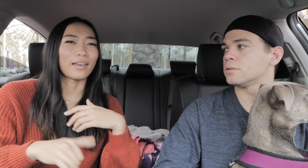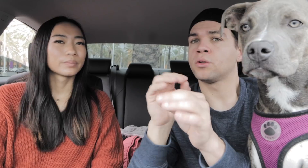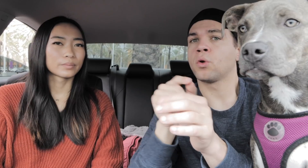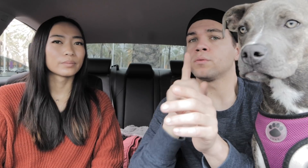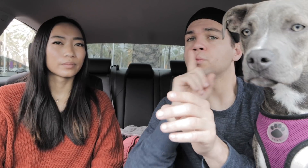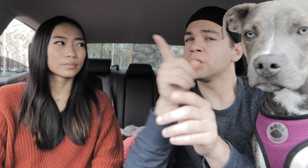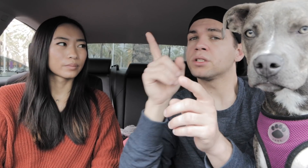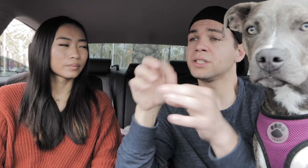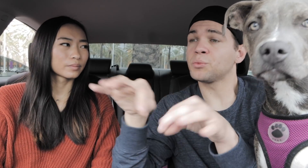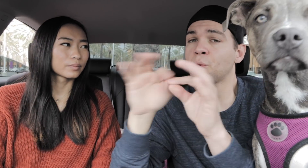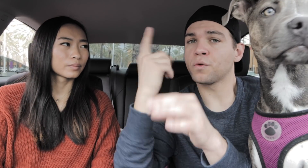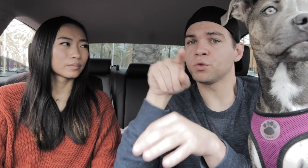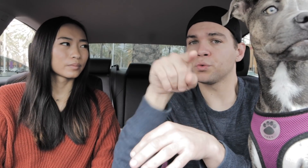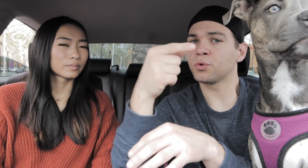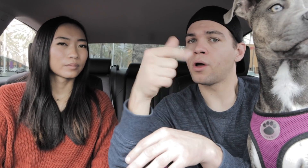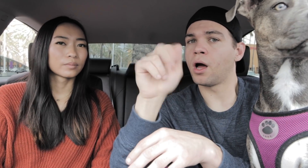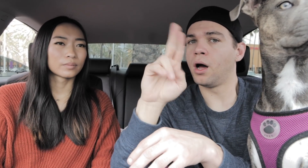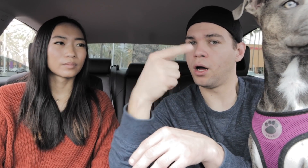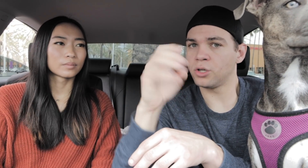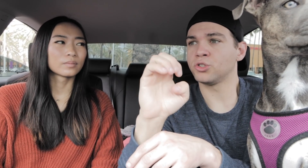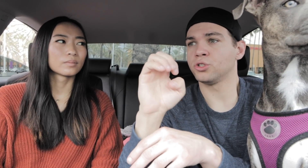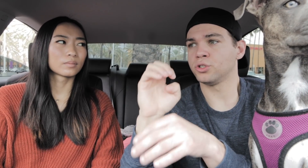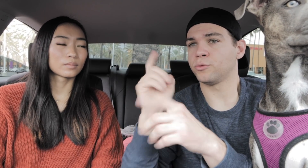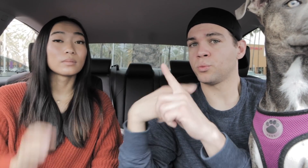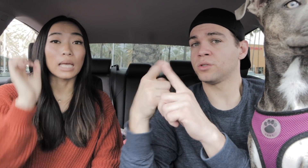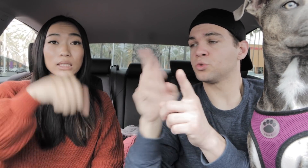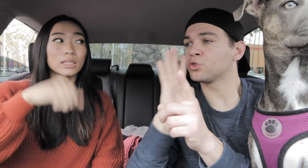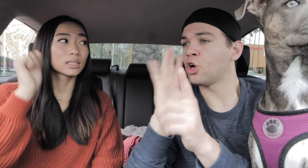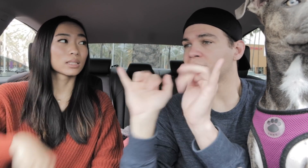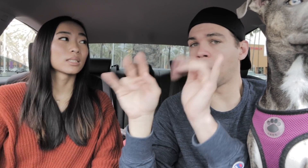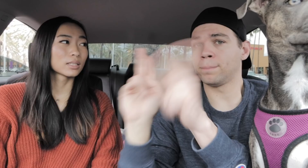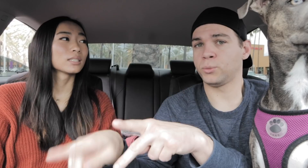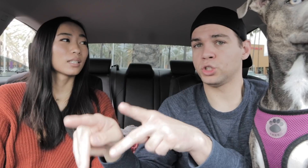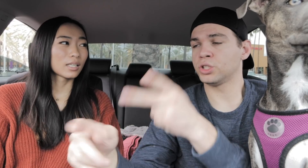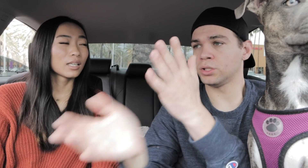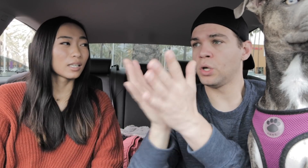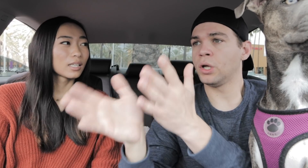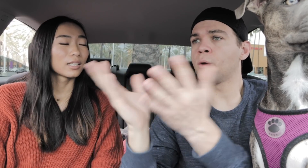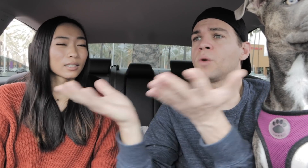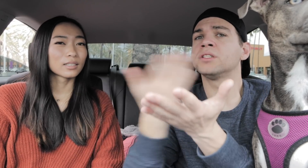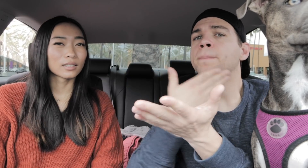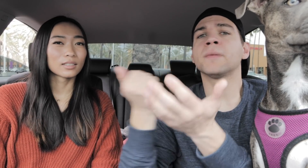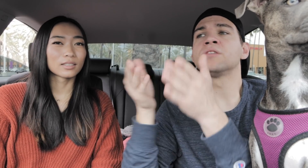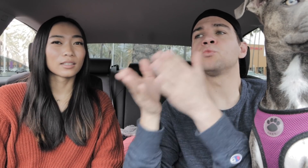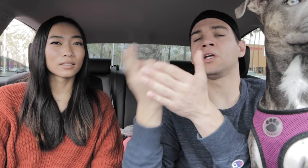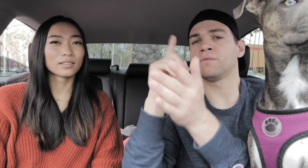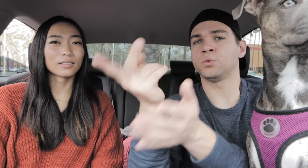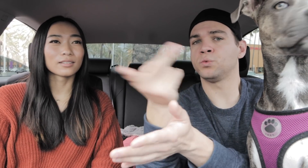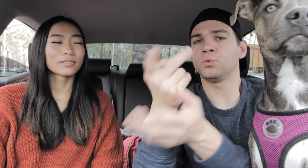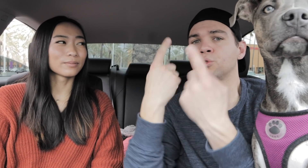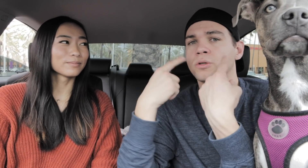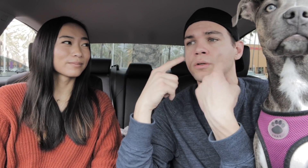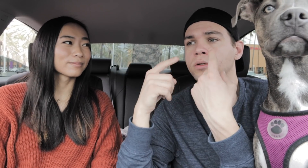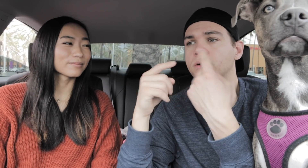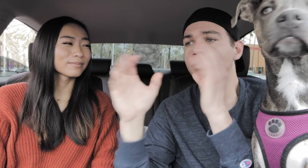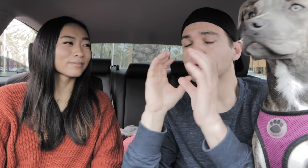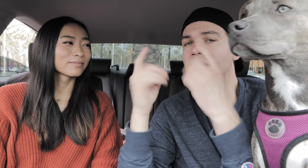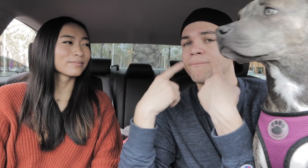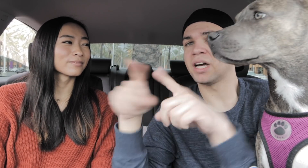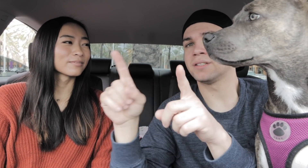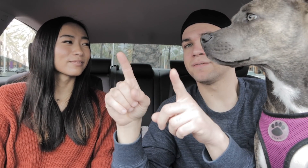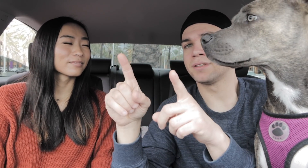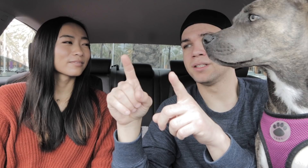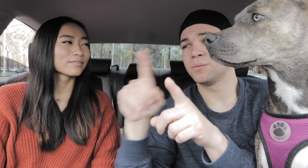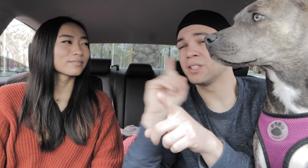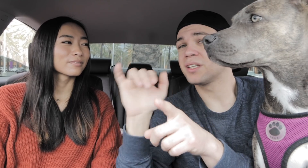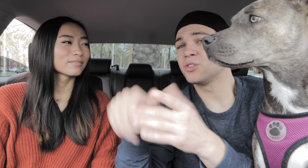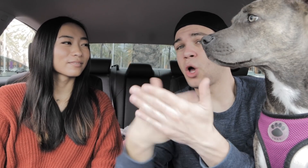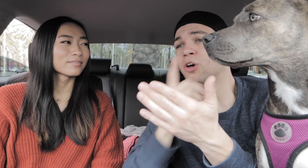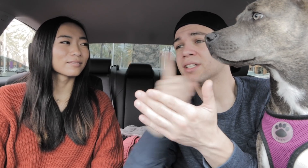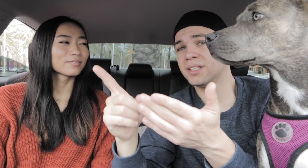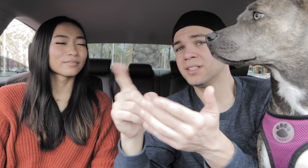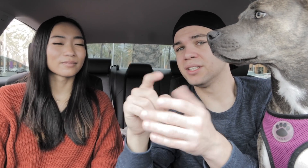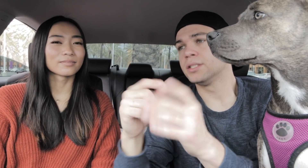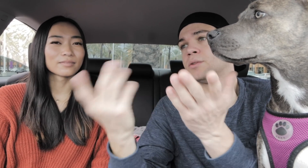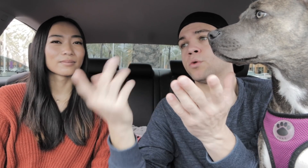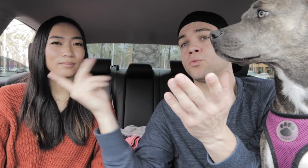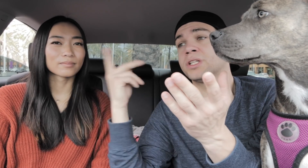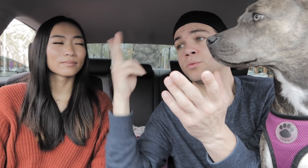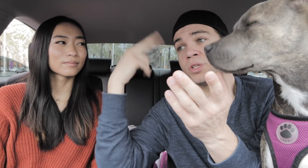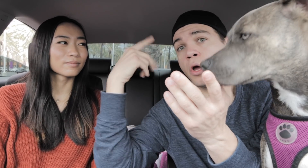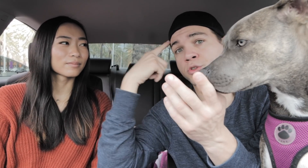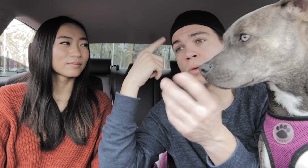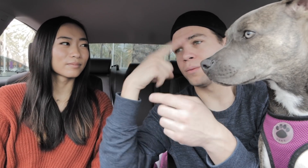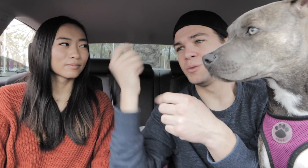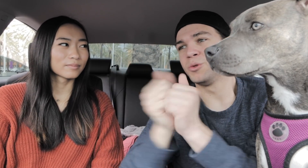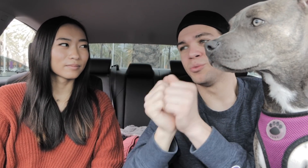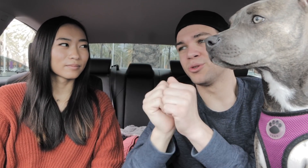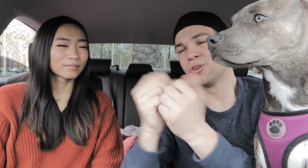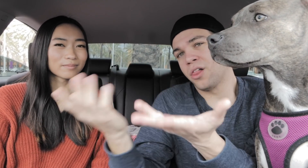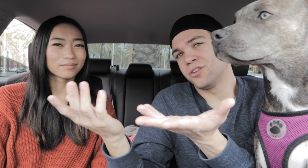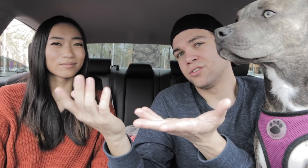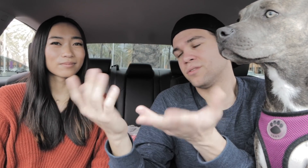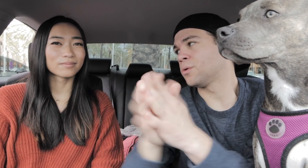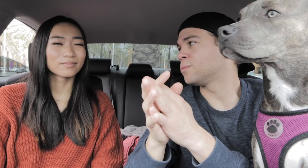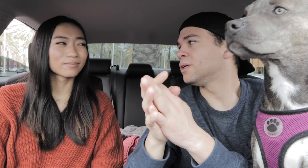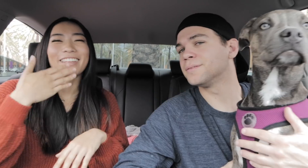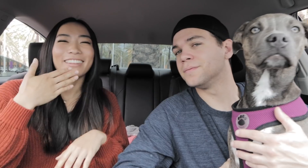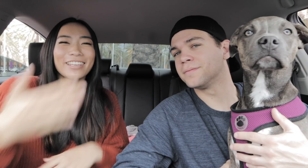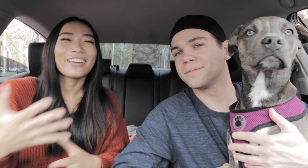It's really important for you to gauge